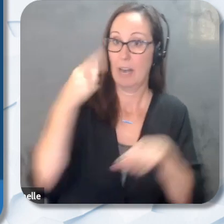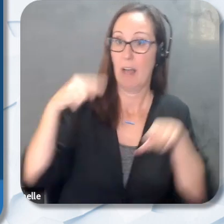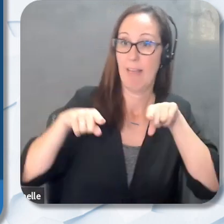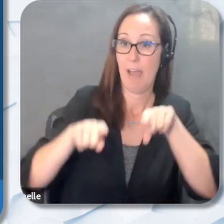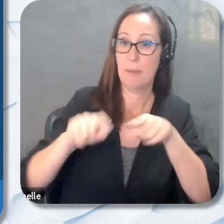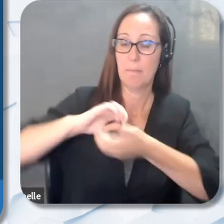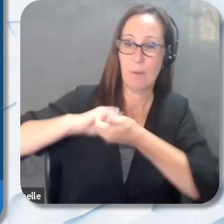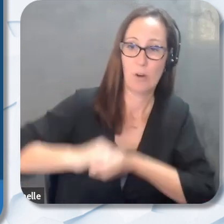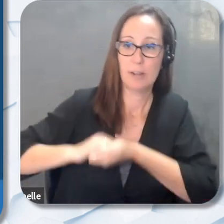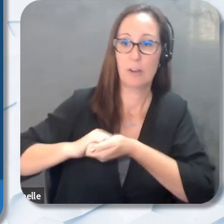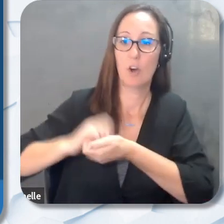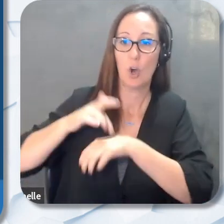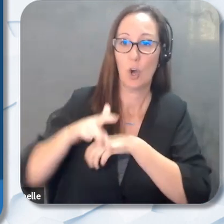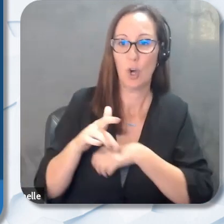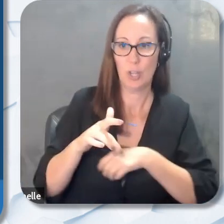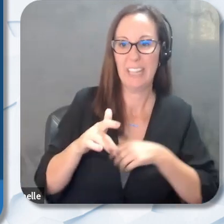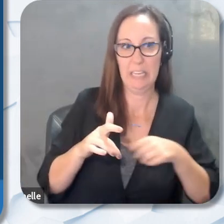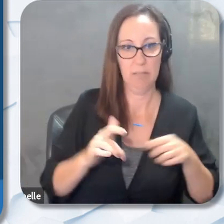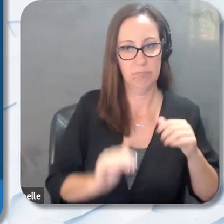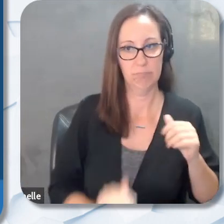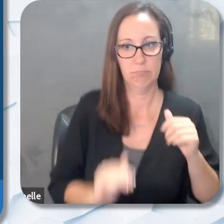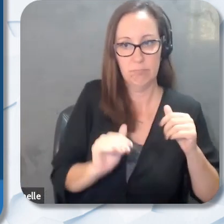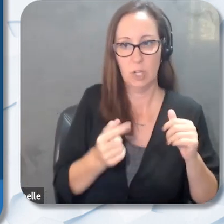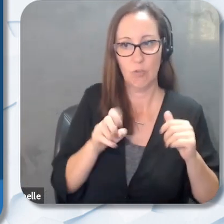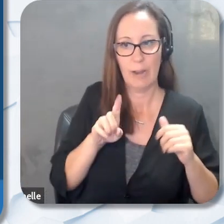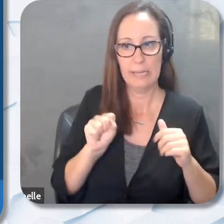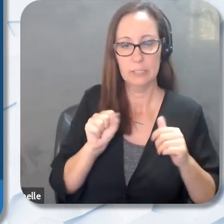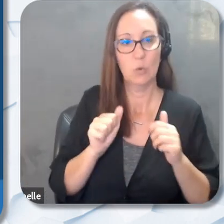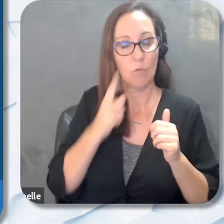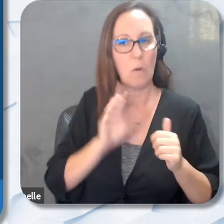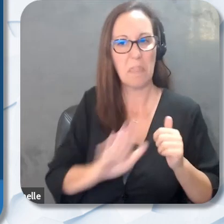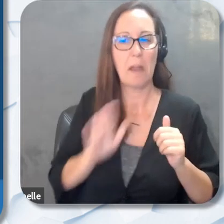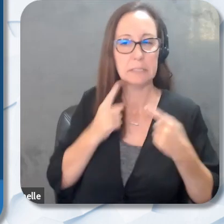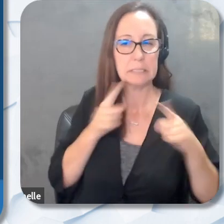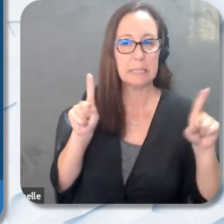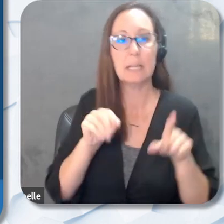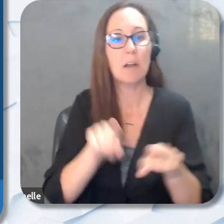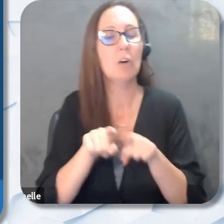with the early grades is critical to children success, but also with specific ideas about how